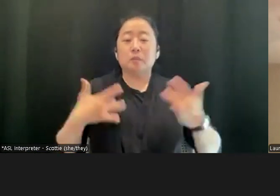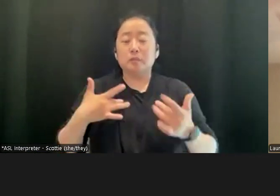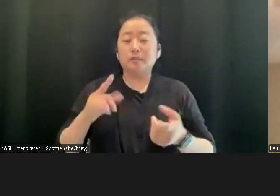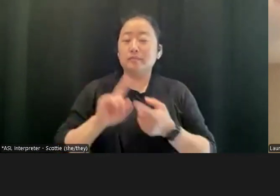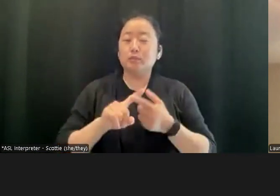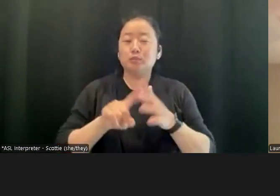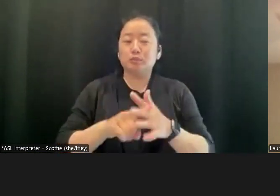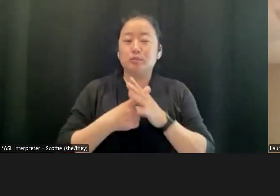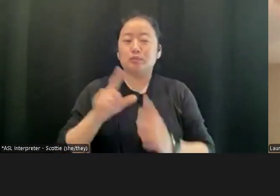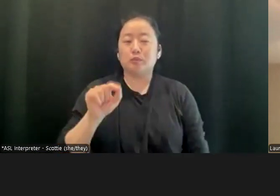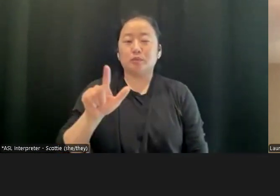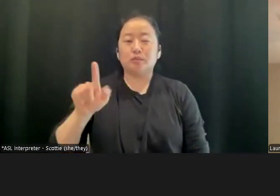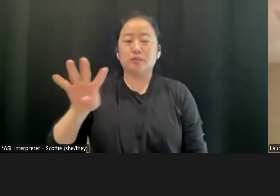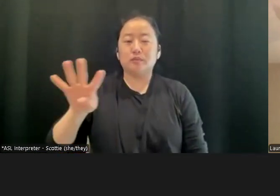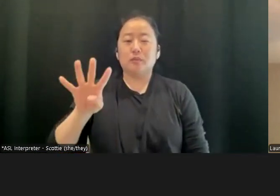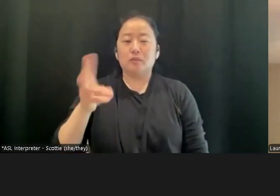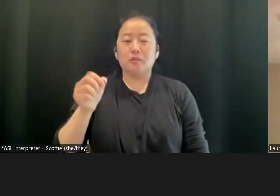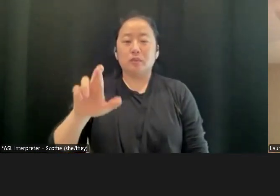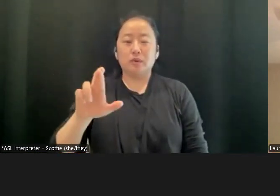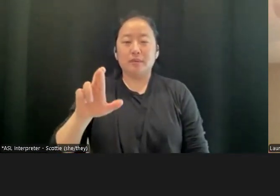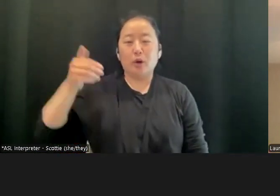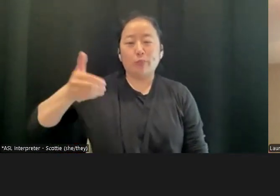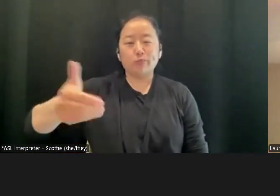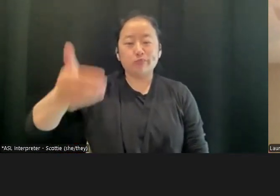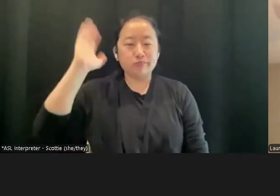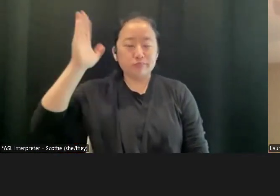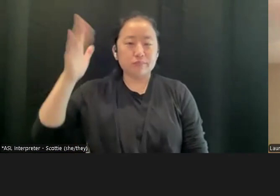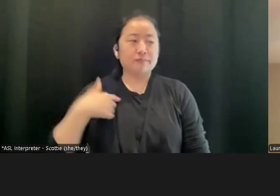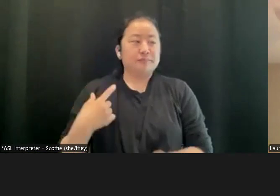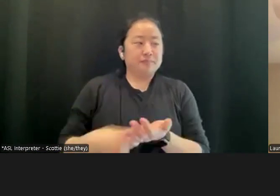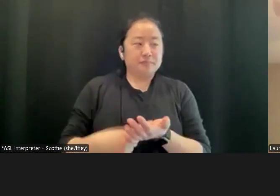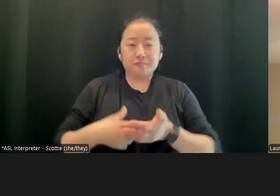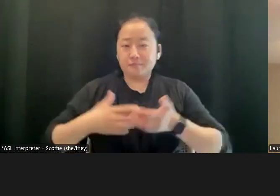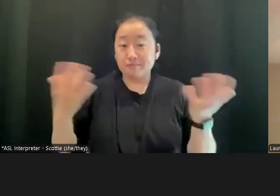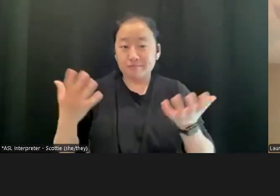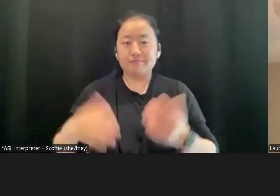Webinar Series talking about fun times, talking about recreation.